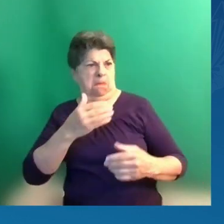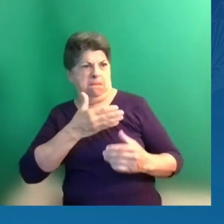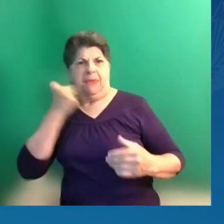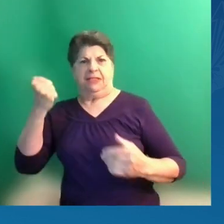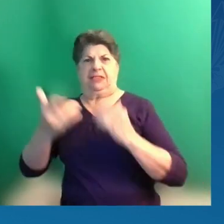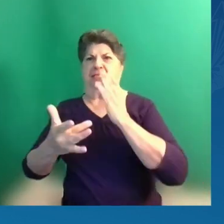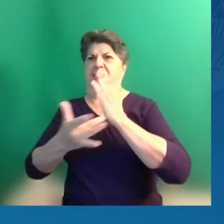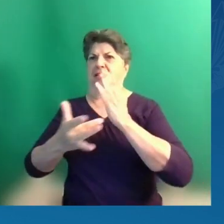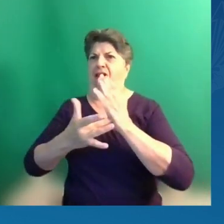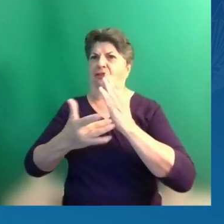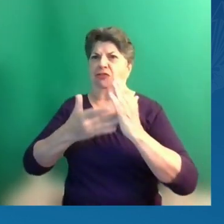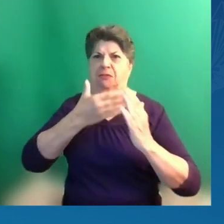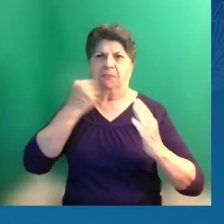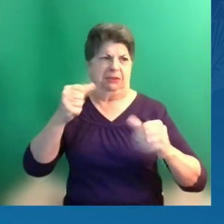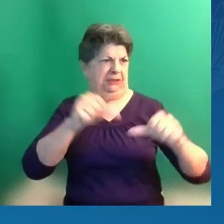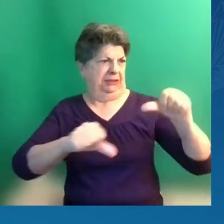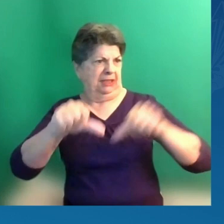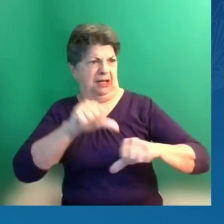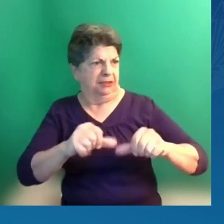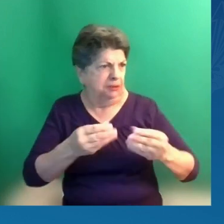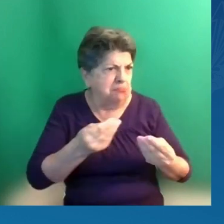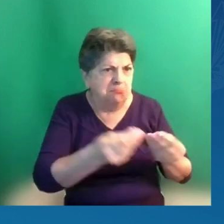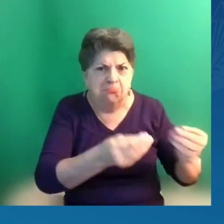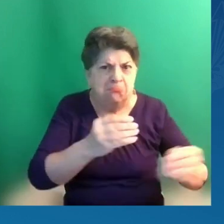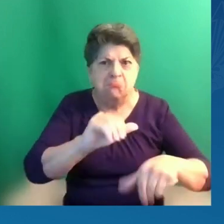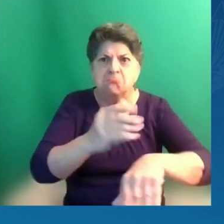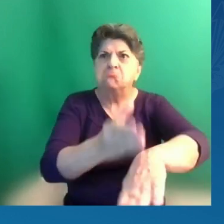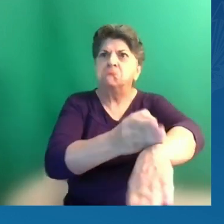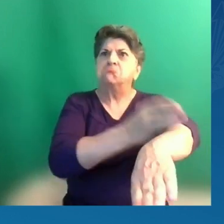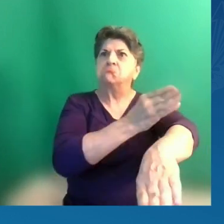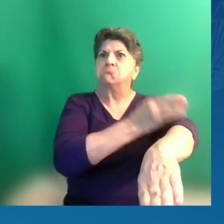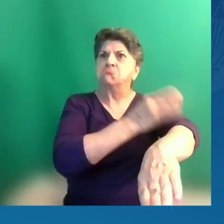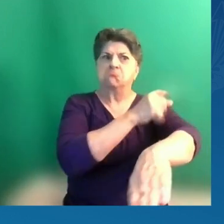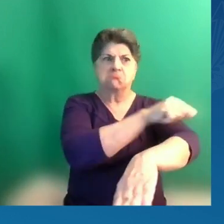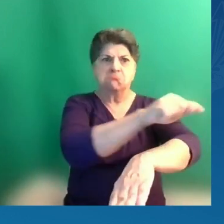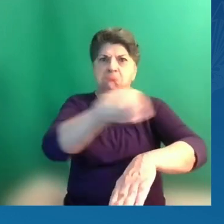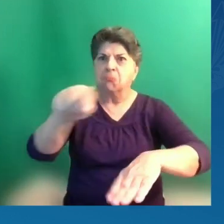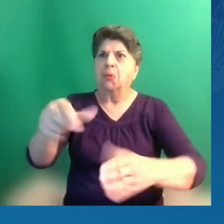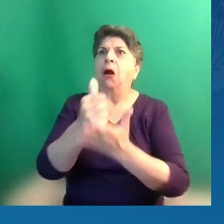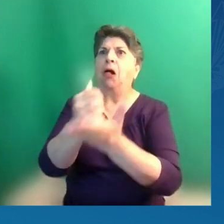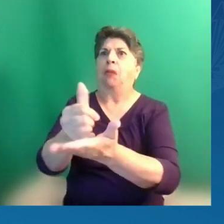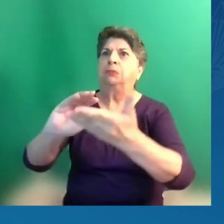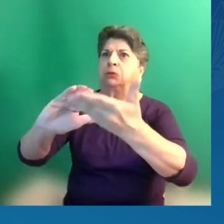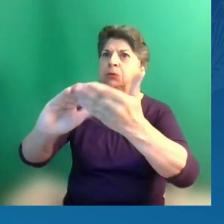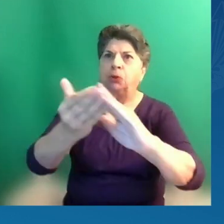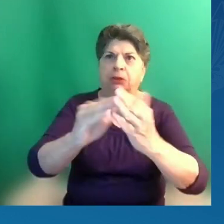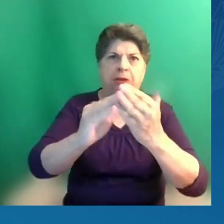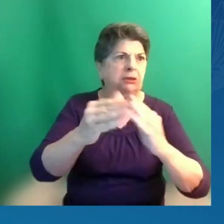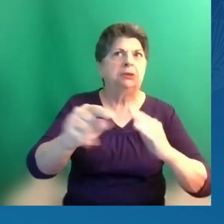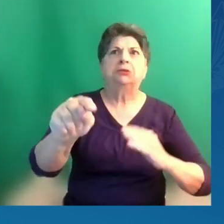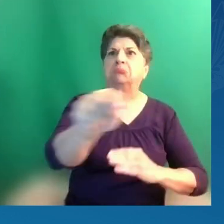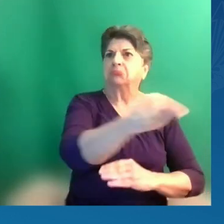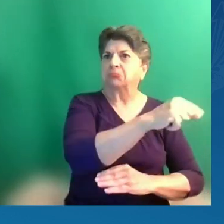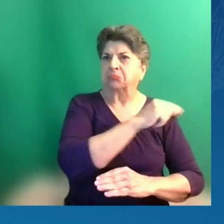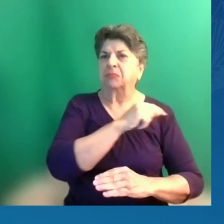non-governmental organizations and the private sector. Additionally, we must seize opportunities to develop